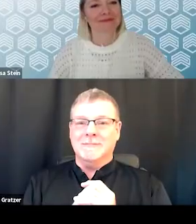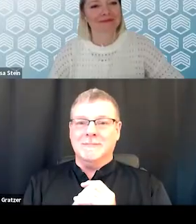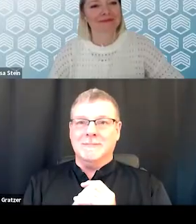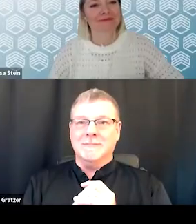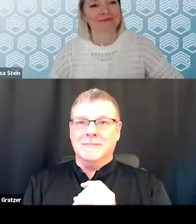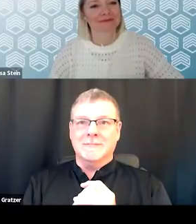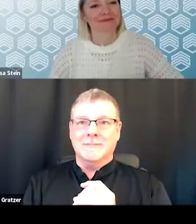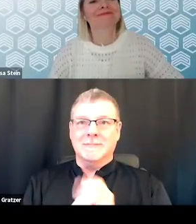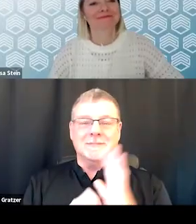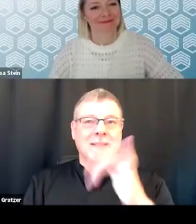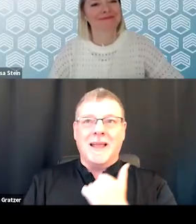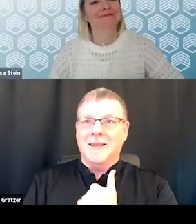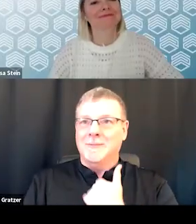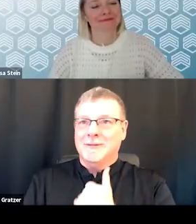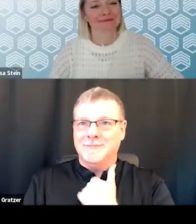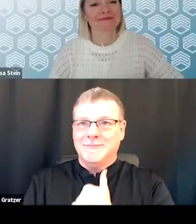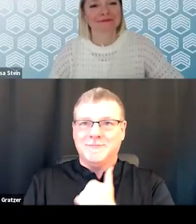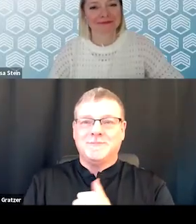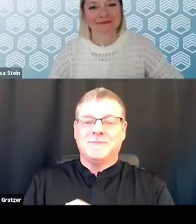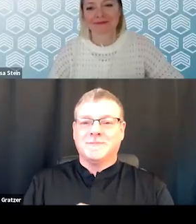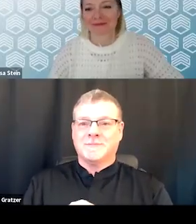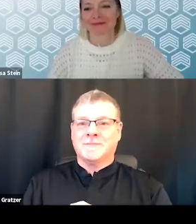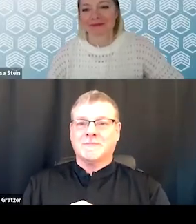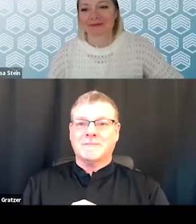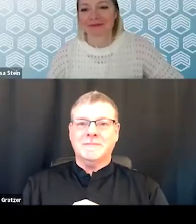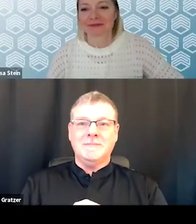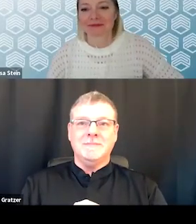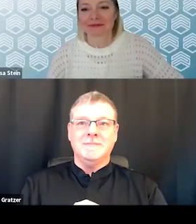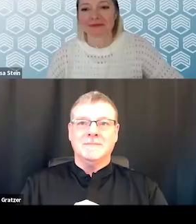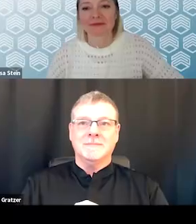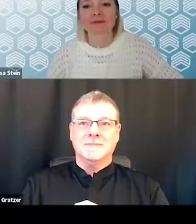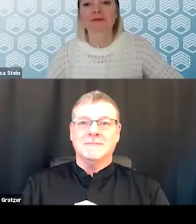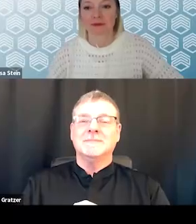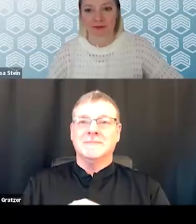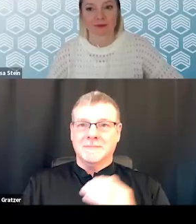I apologize. So we do have a set of identified nature codes